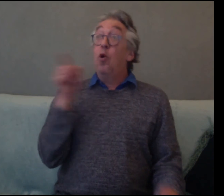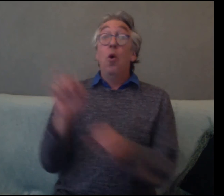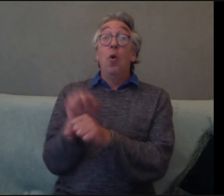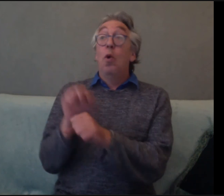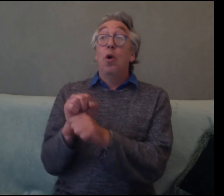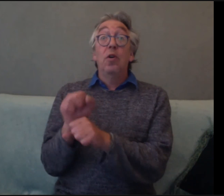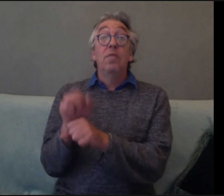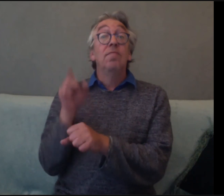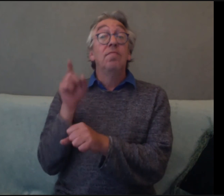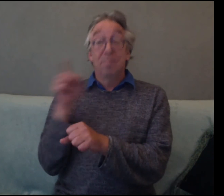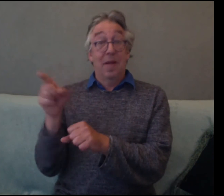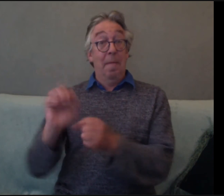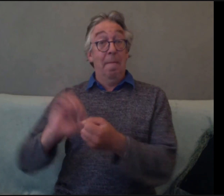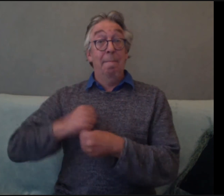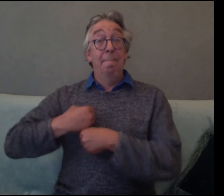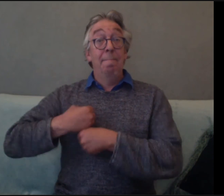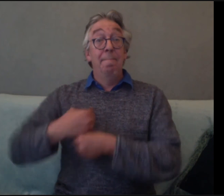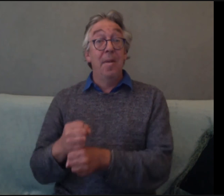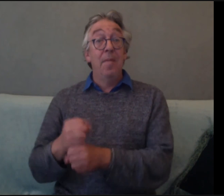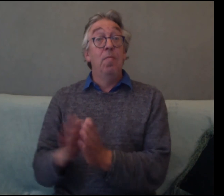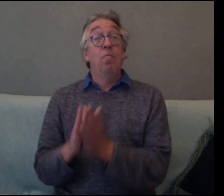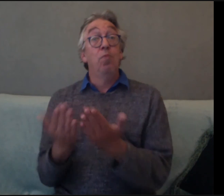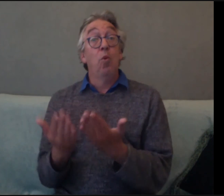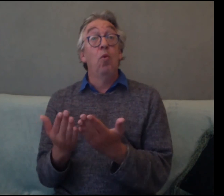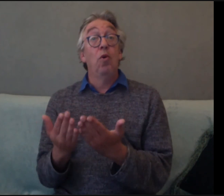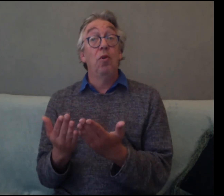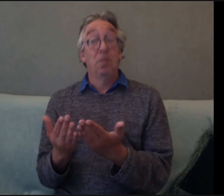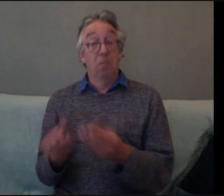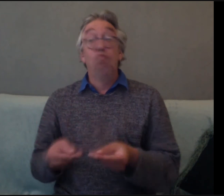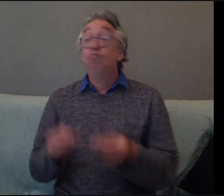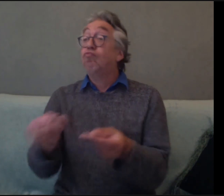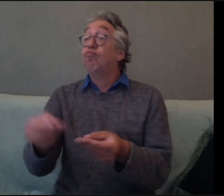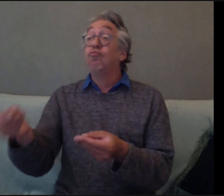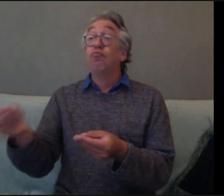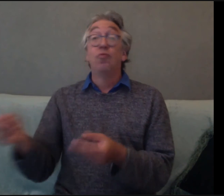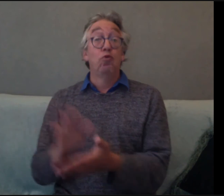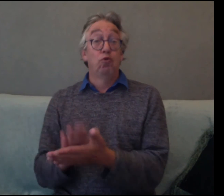it was not something where you needed extraordinary competence,